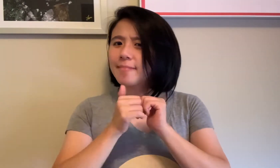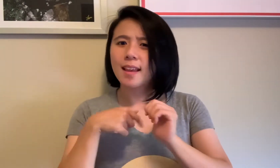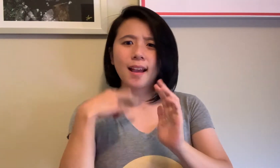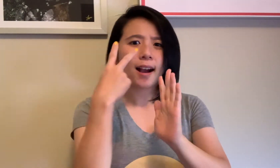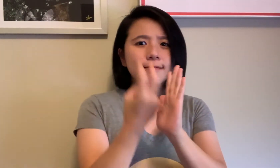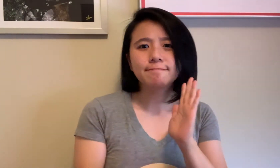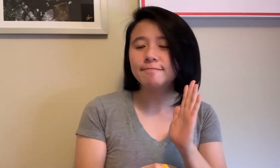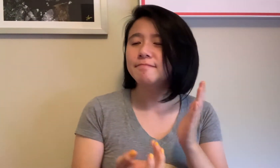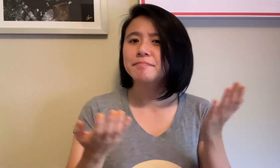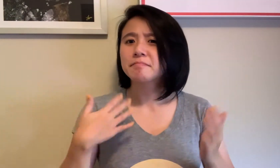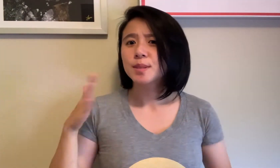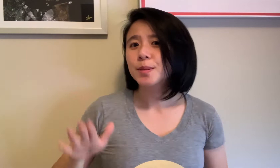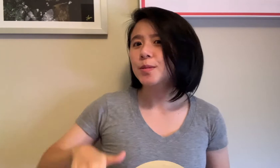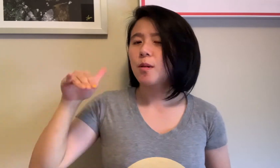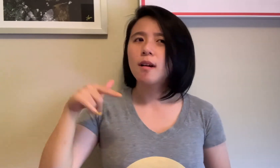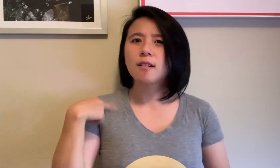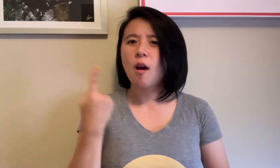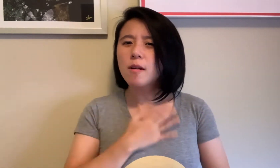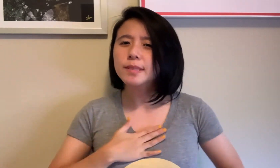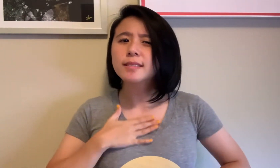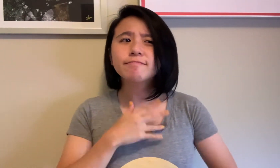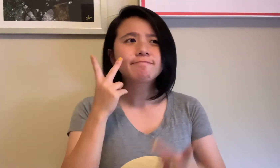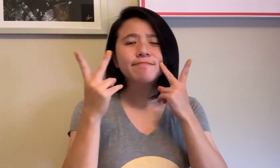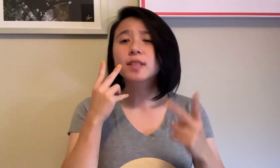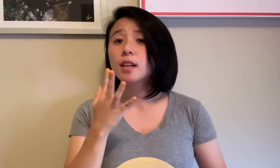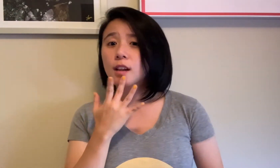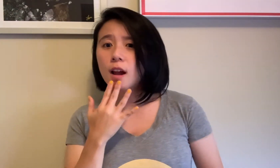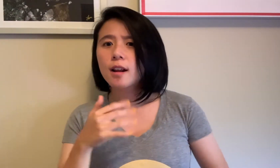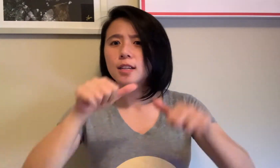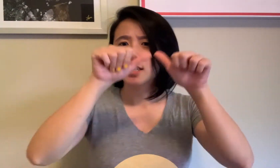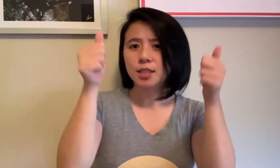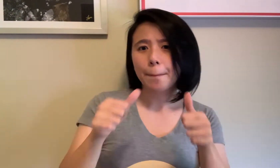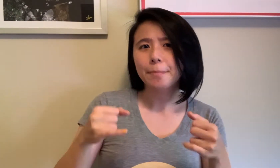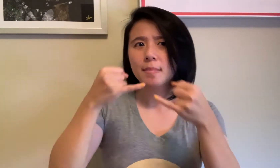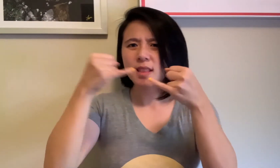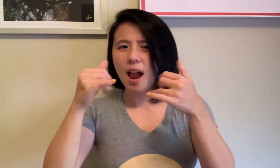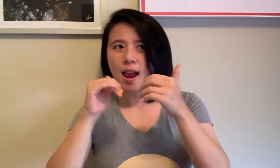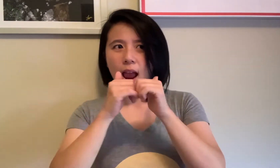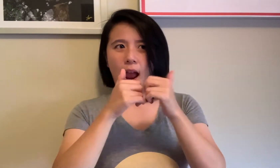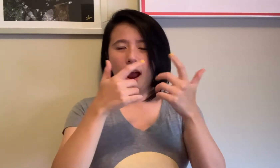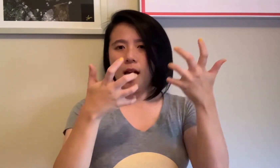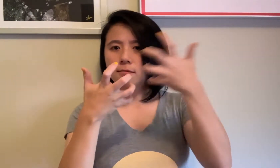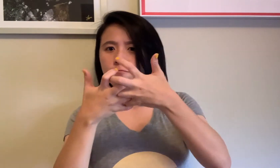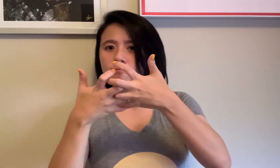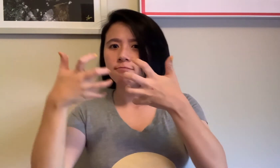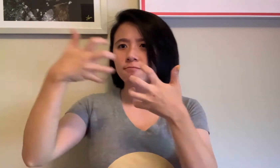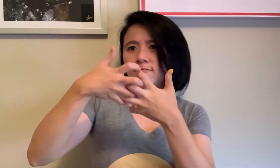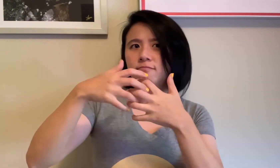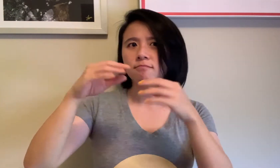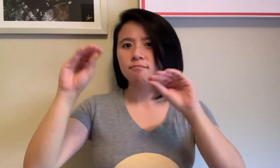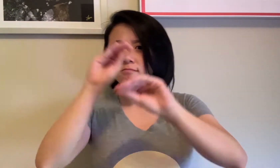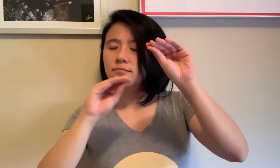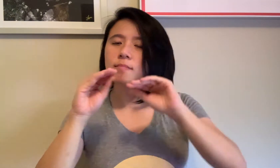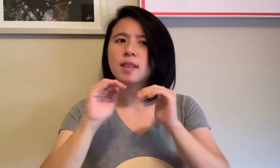How did I get immersed in art? Growing up, I've always enjoyed seeing colors, shapes, and lines on how they all blend in various ways.